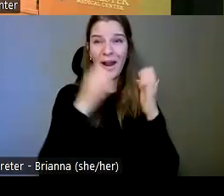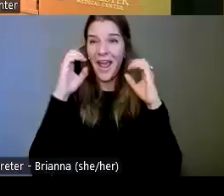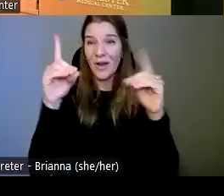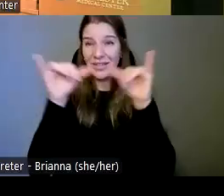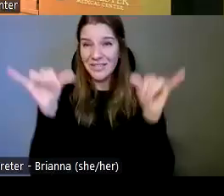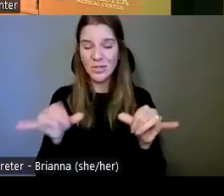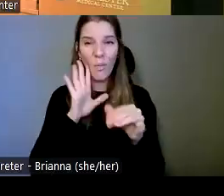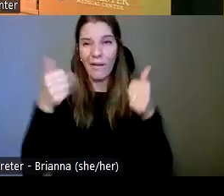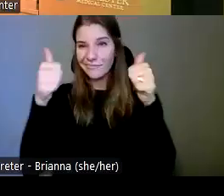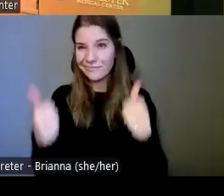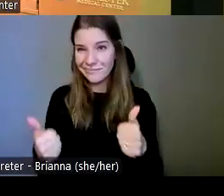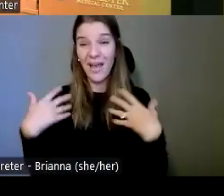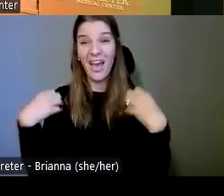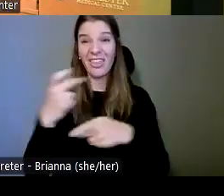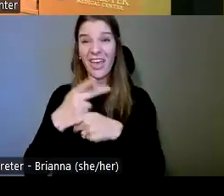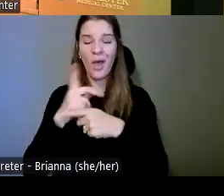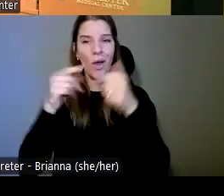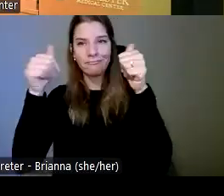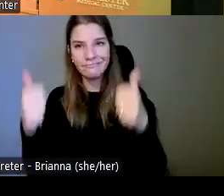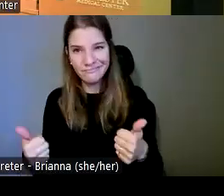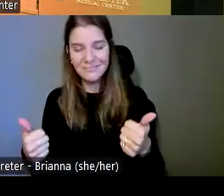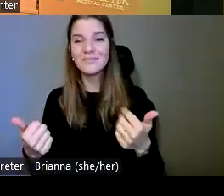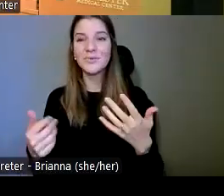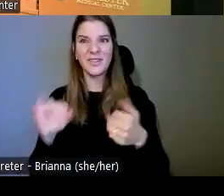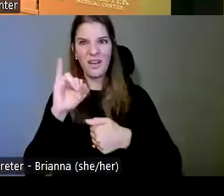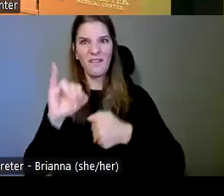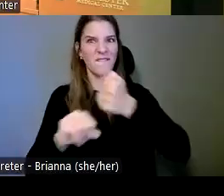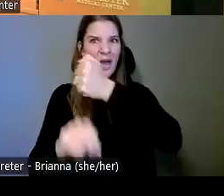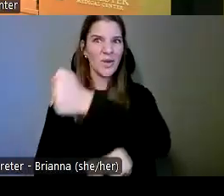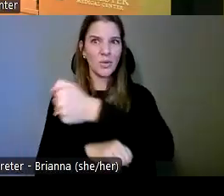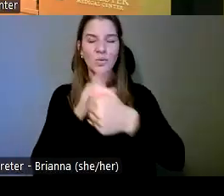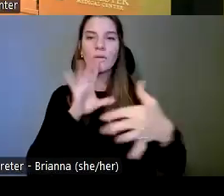that's kind of the foundational piece. So the question is if if that is the foundational piece,